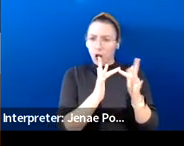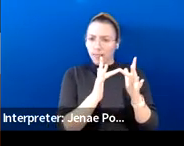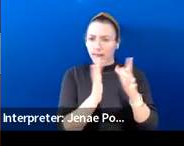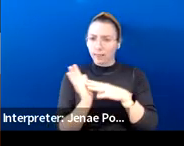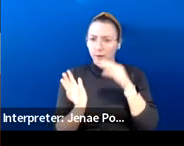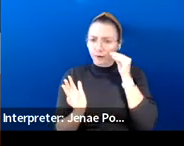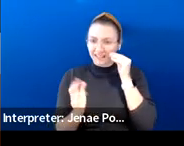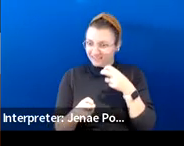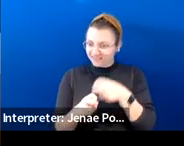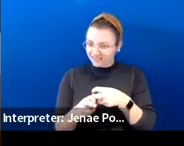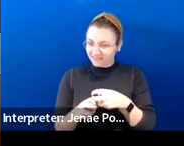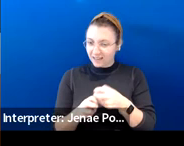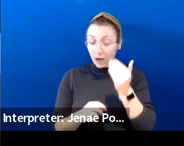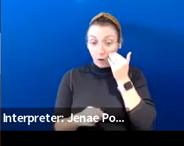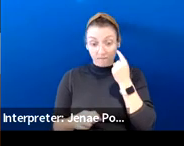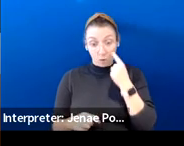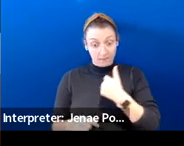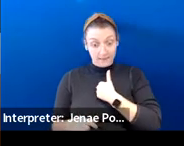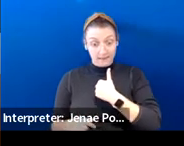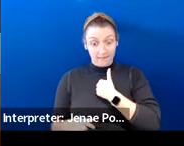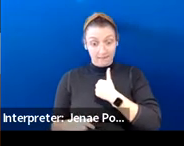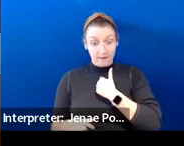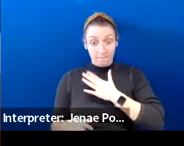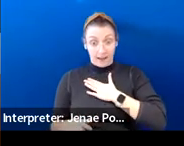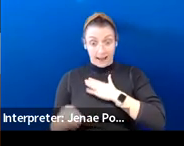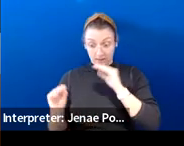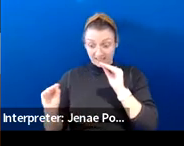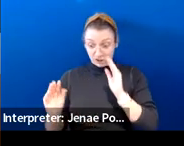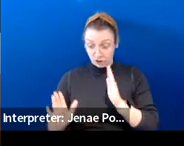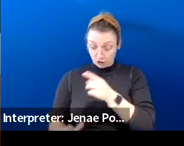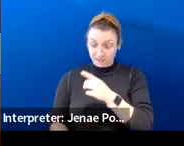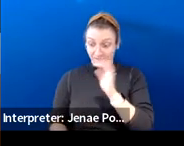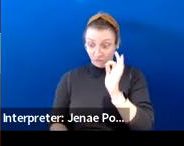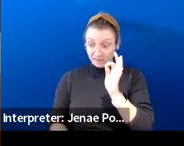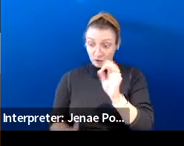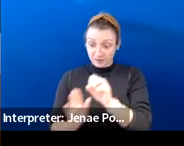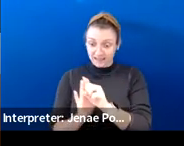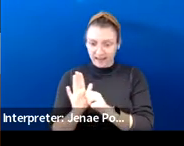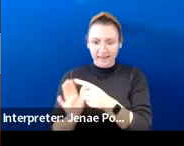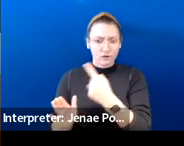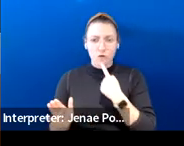I know personally speaking to my own professors, friends, they tell me how overwhelming it is when you have technical errors